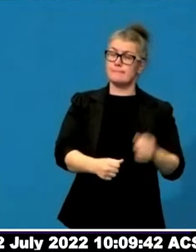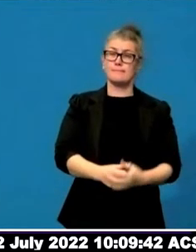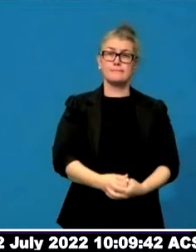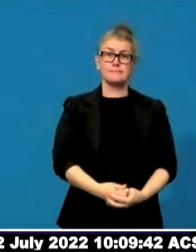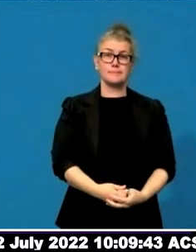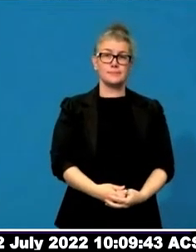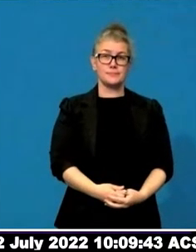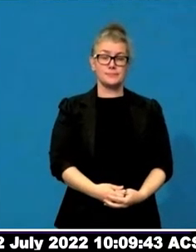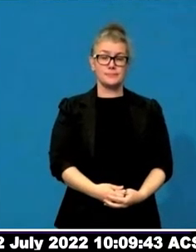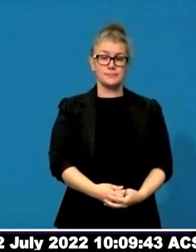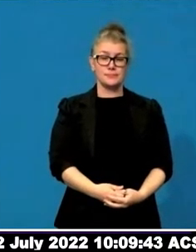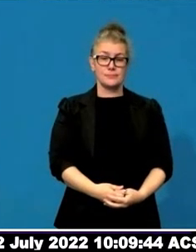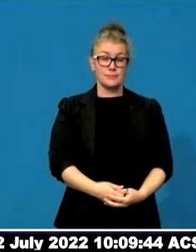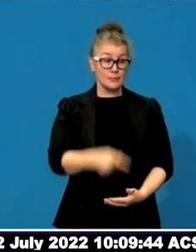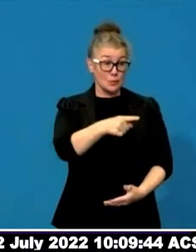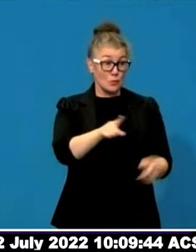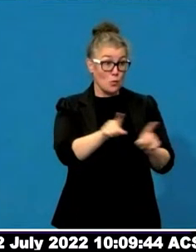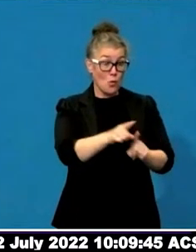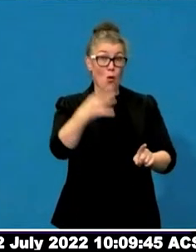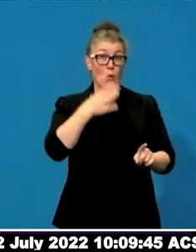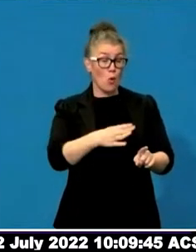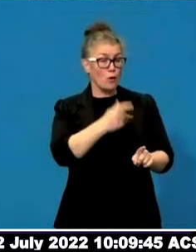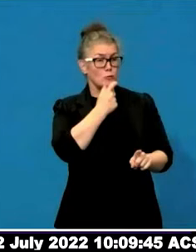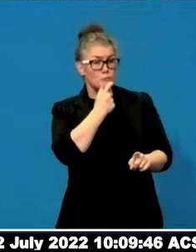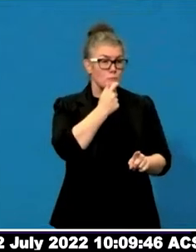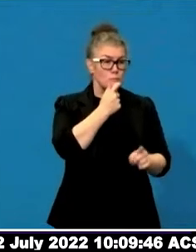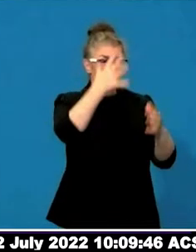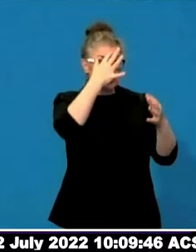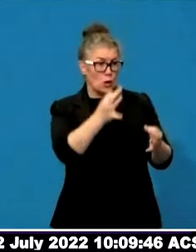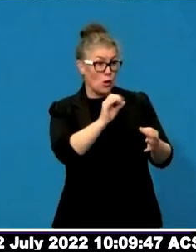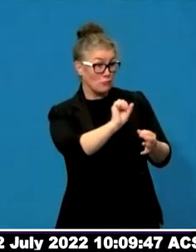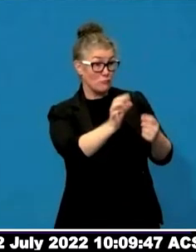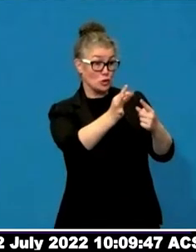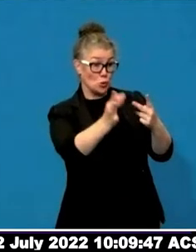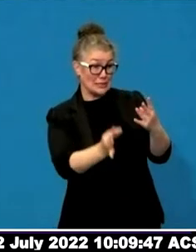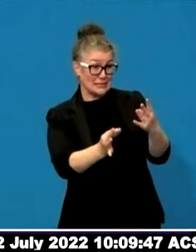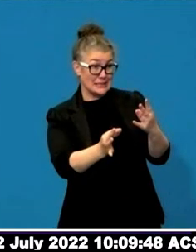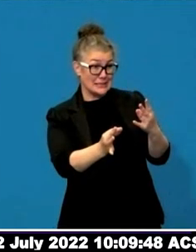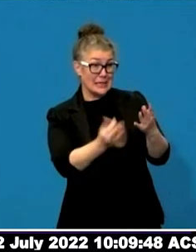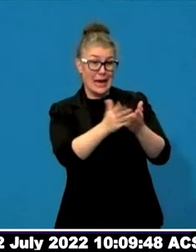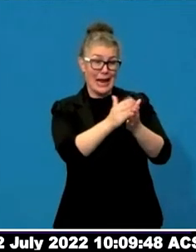And would you also like to make choices about the things that your plan is used for?